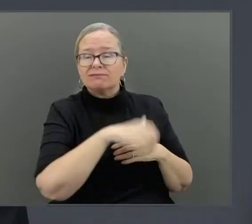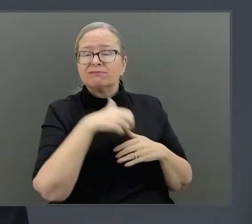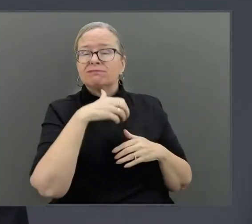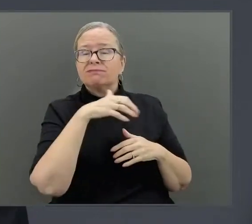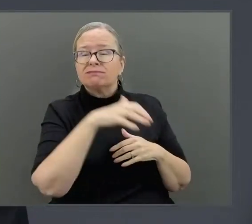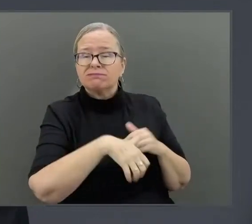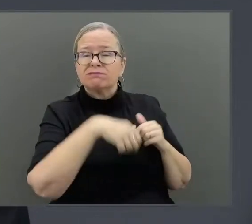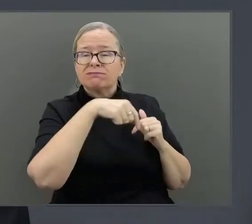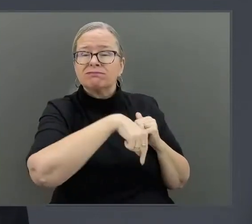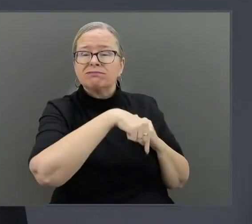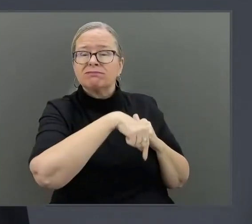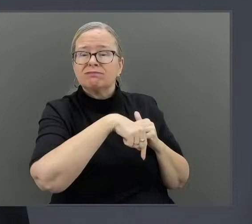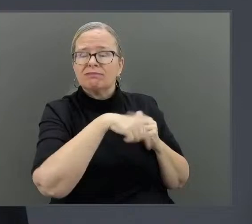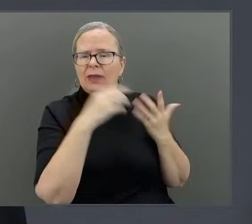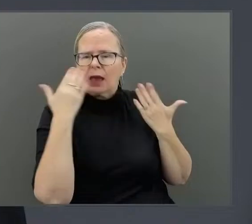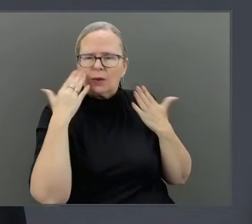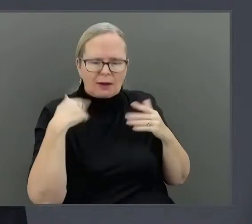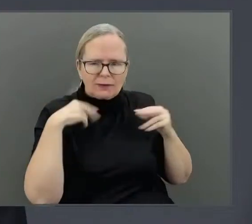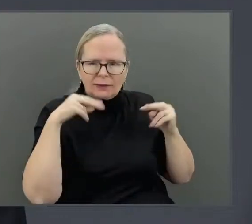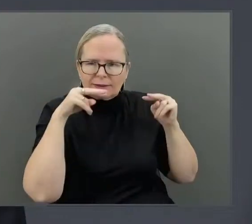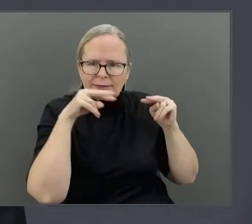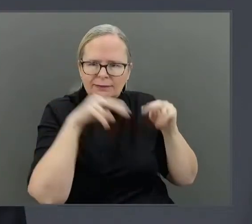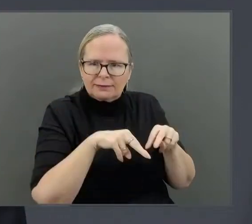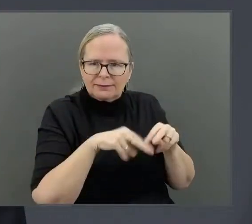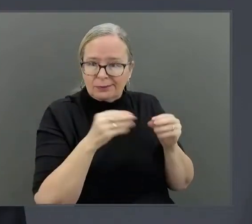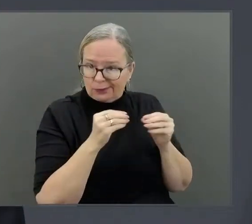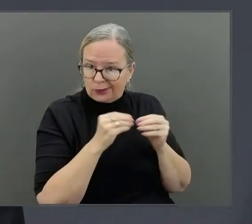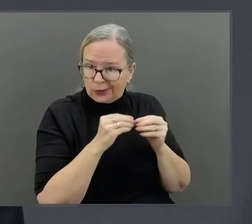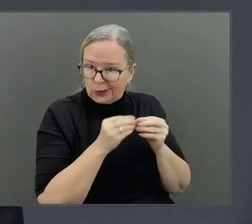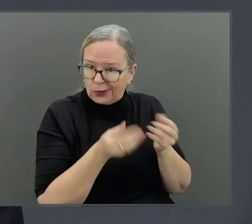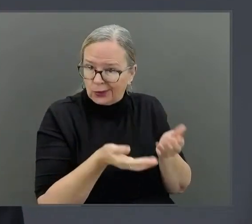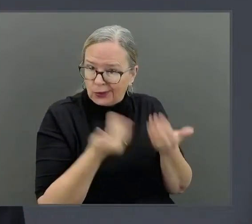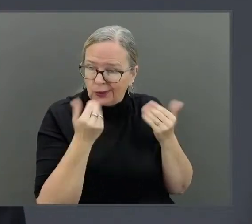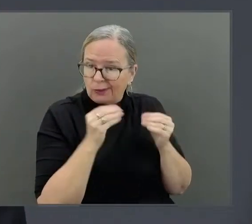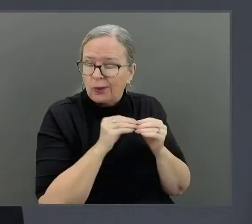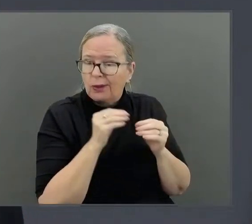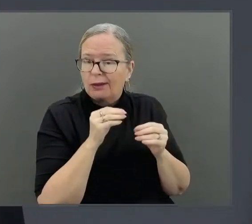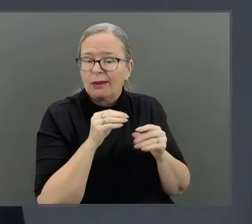unexpected so as we move forward and we get more of the schedule on our control we're more